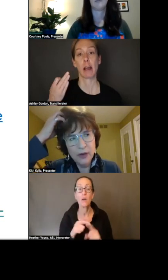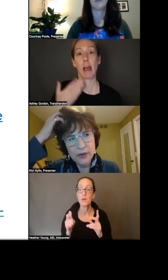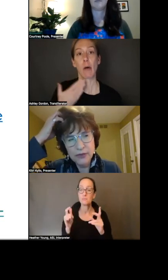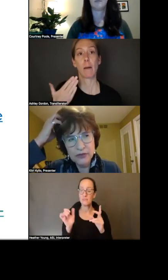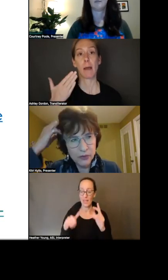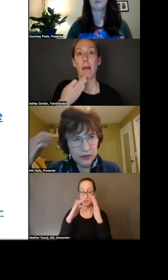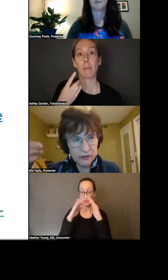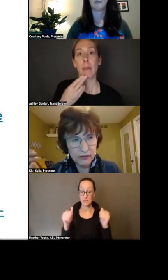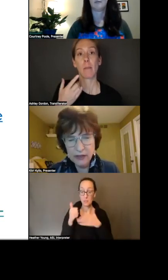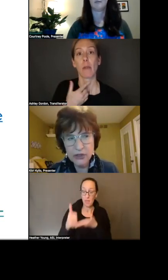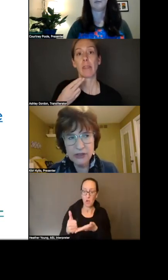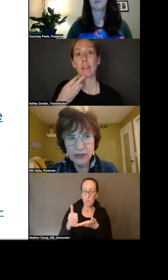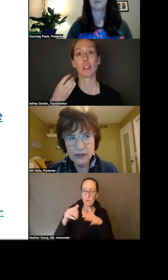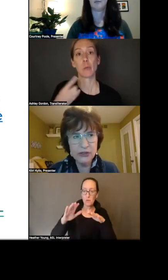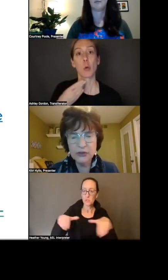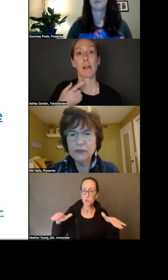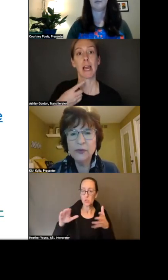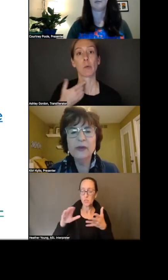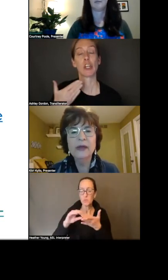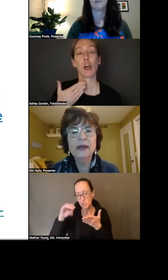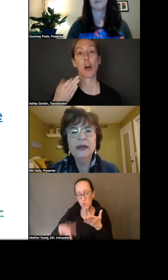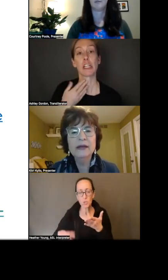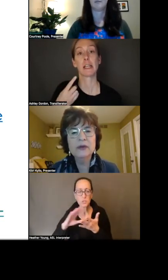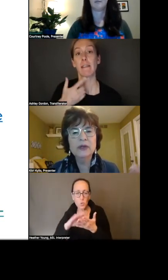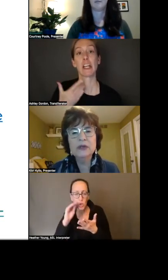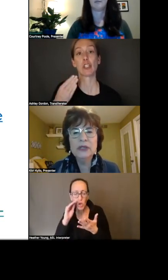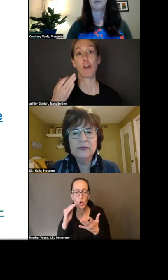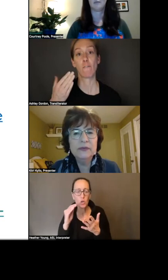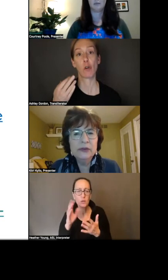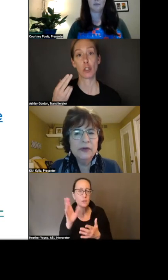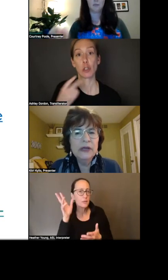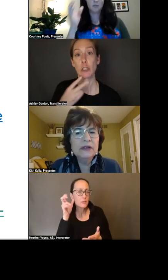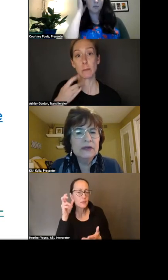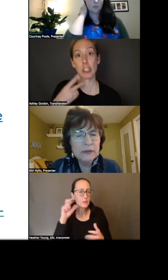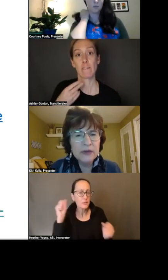help them with their spoken language articulation, so forth. So cued speech and visual phonics are similar,